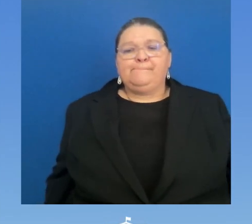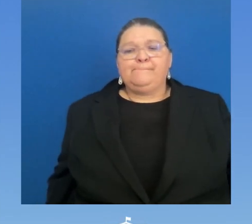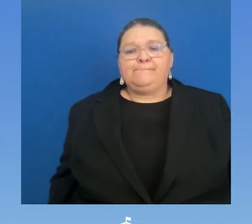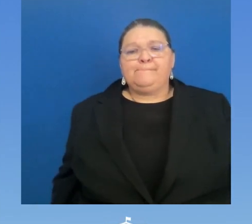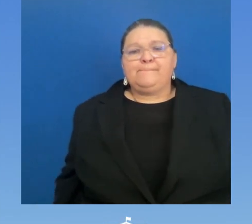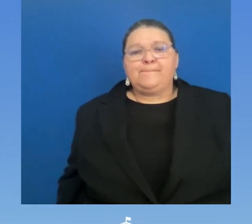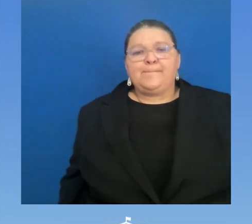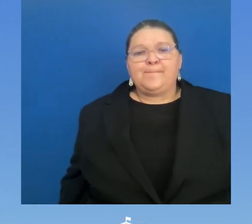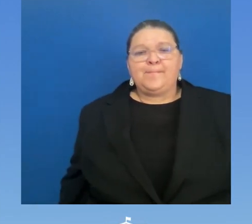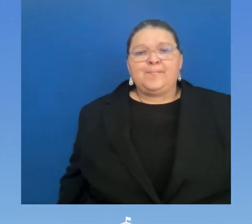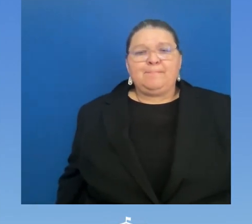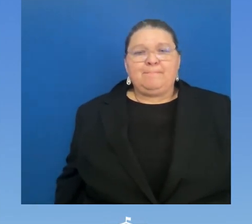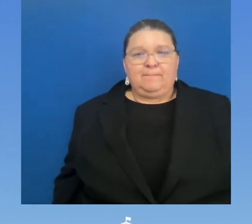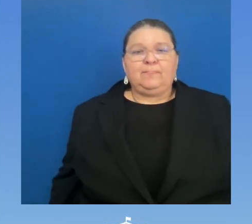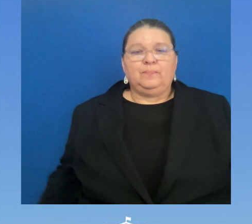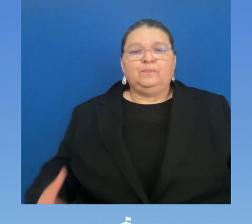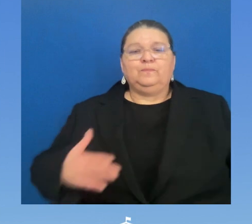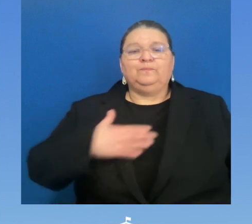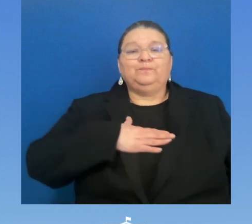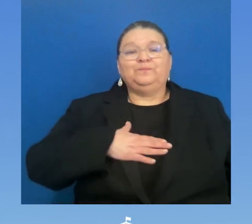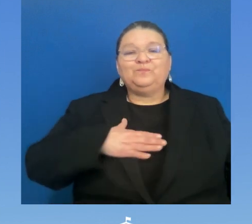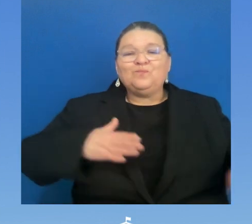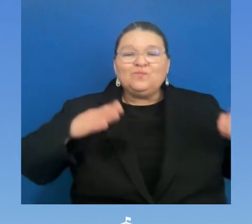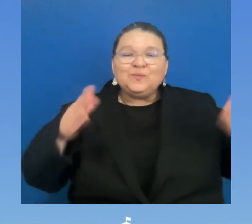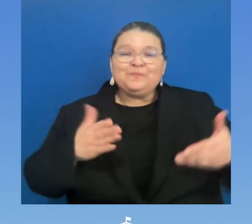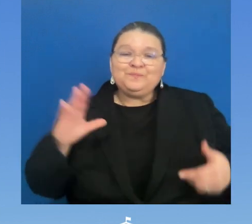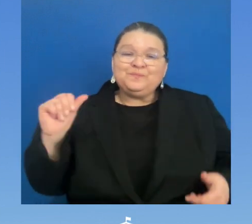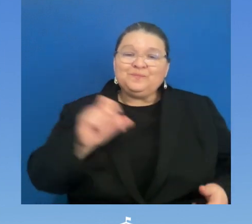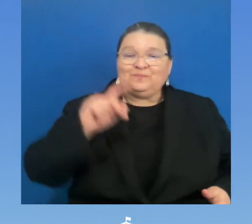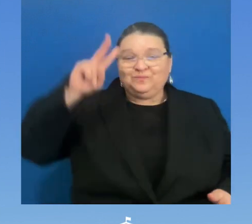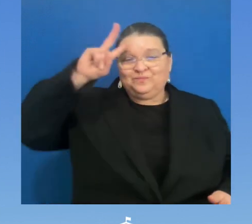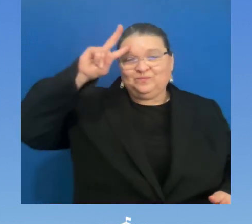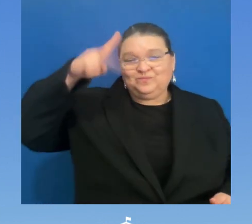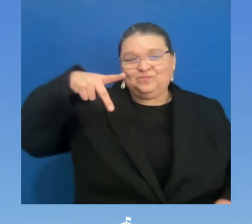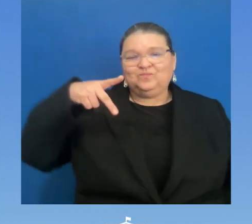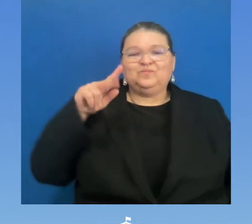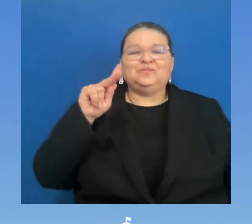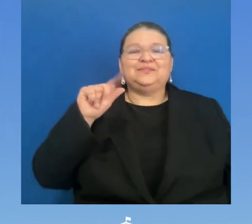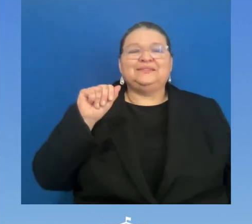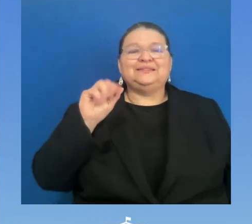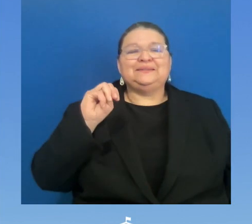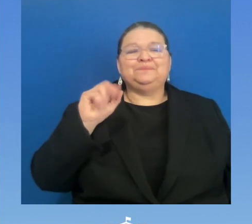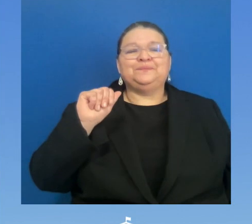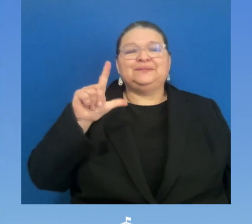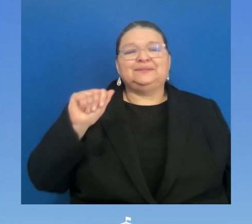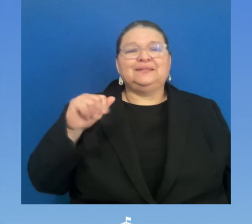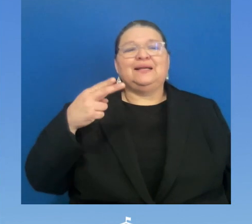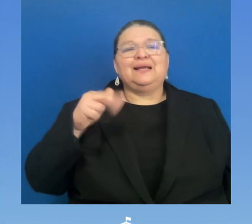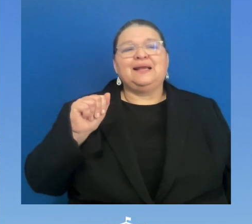Vice President Kamala Harris, accompanied by current and former players from the United States